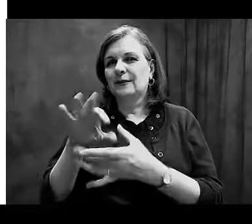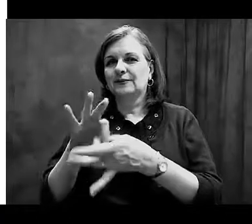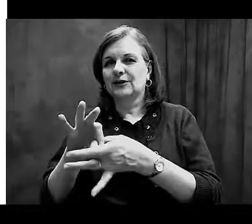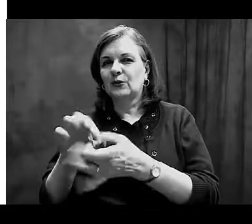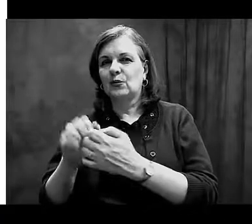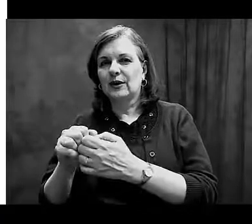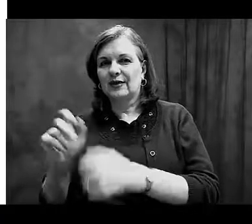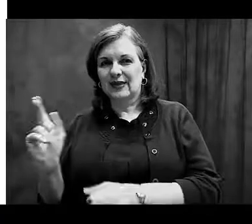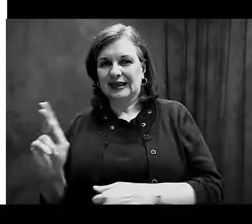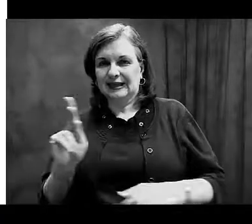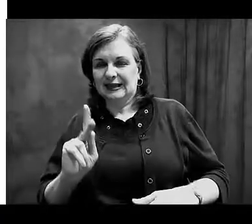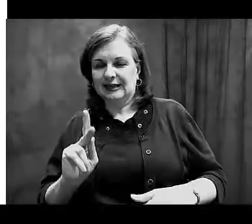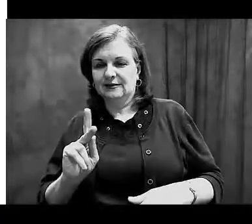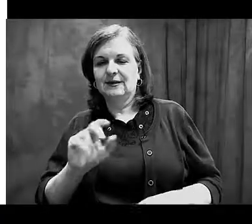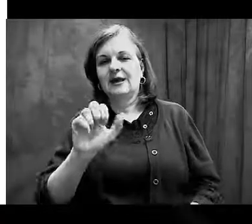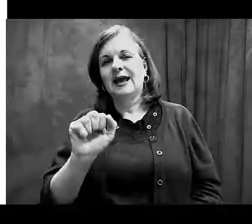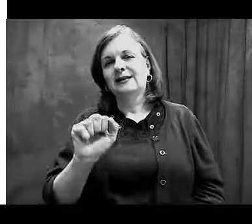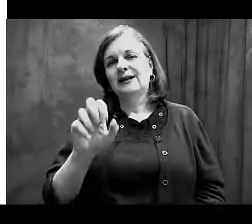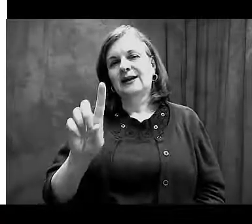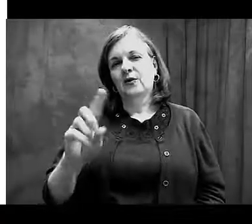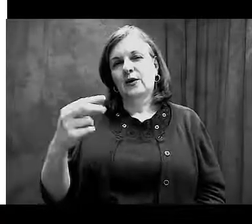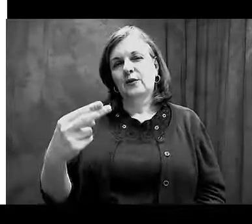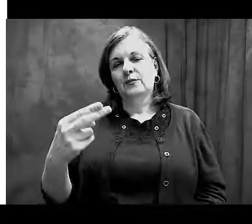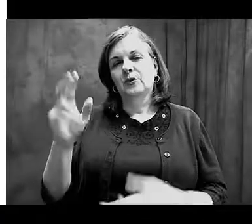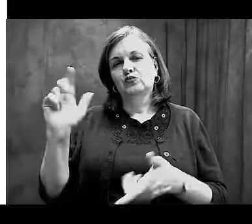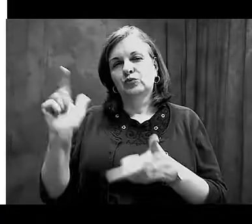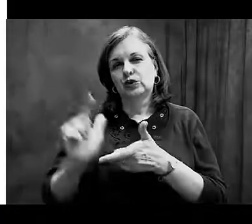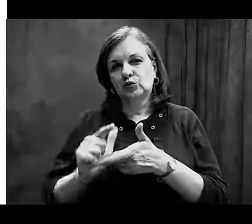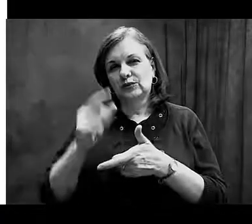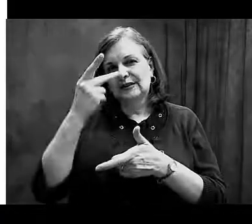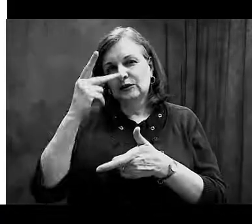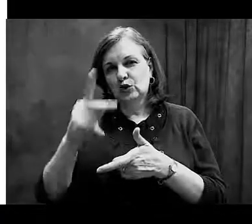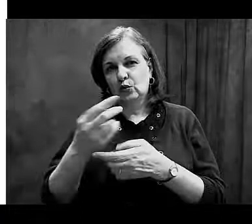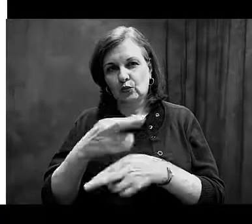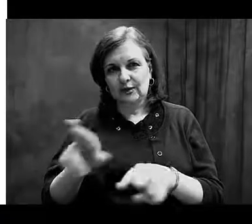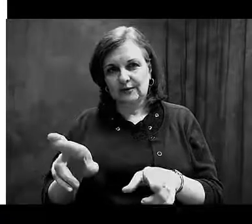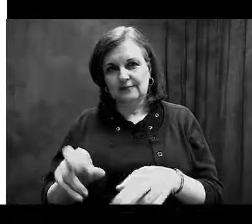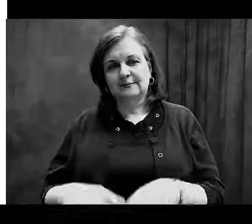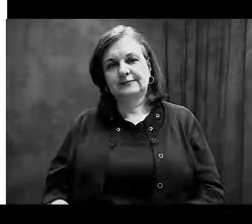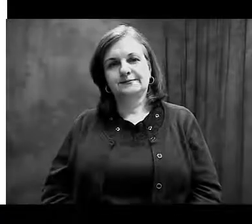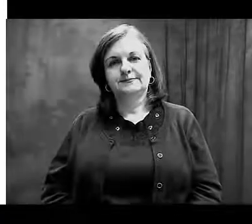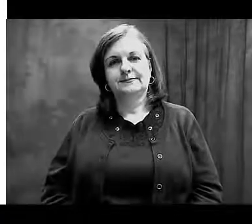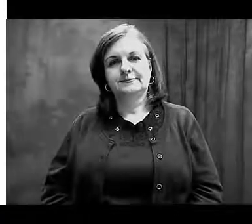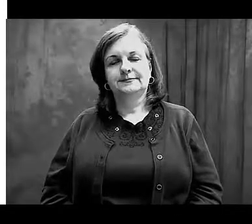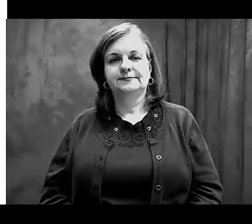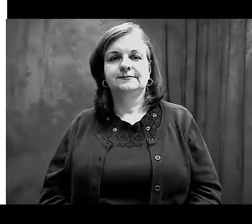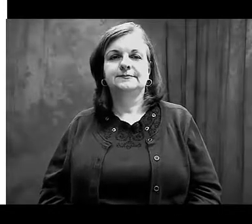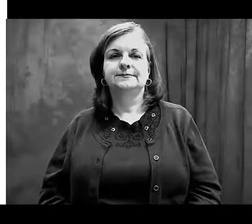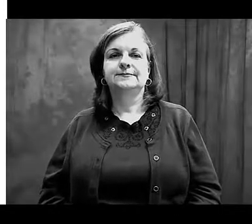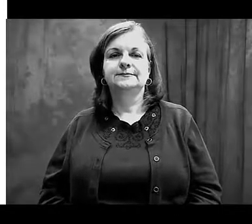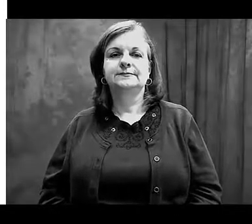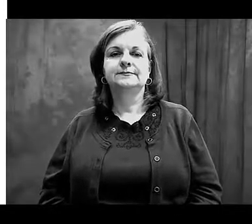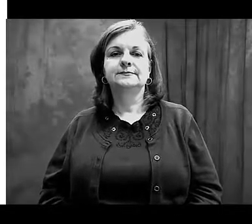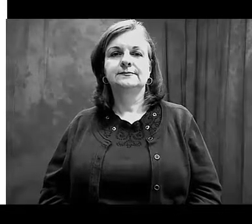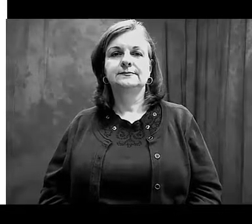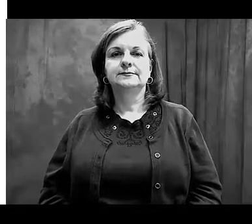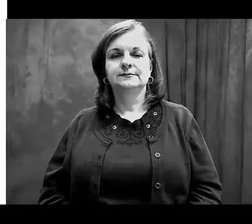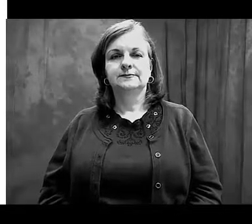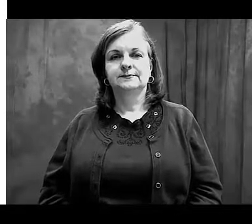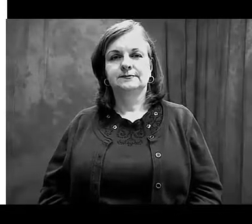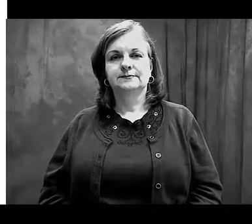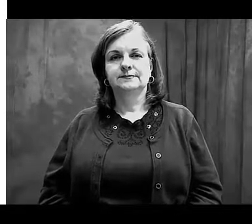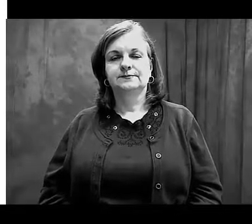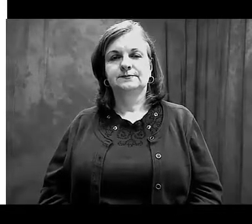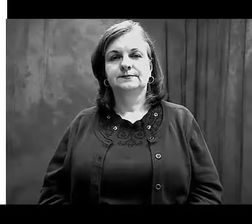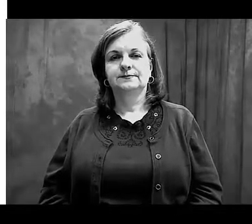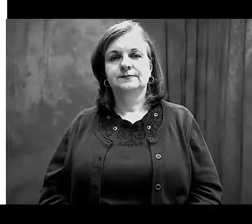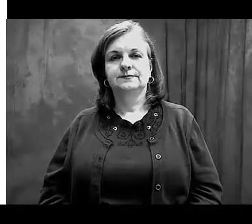so antidiuretic hormone decreases urine release